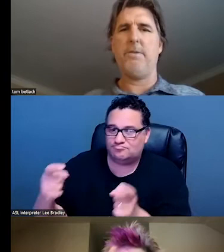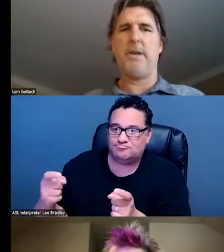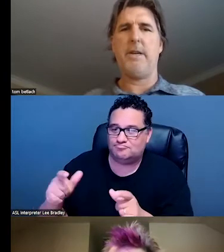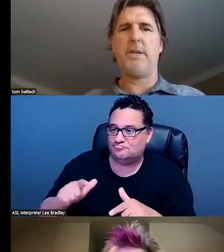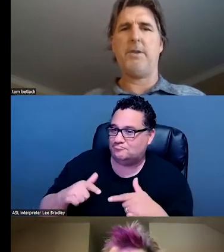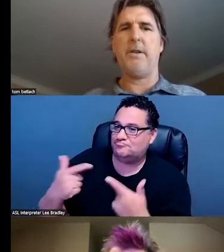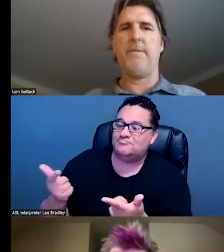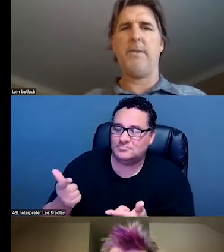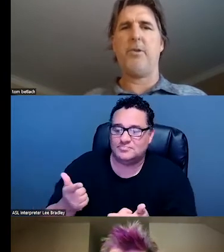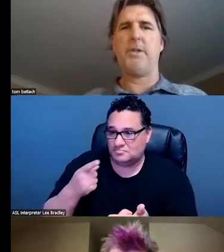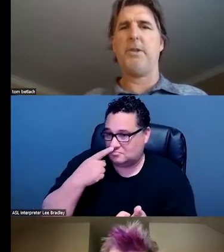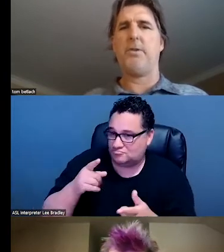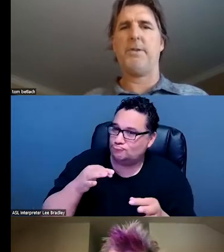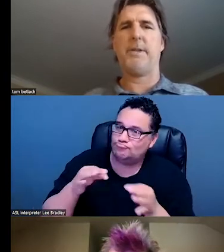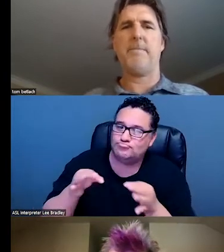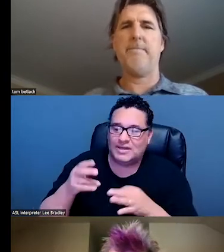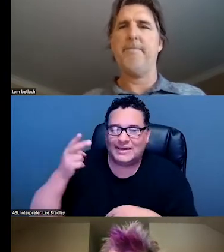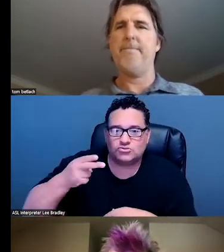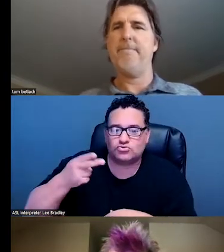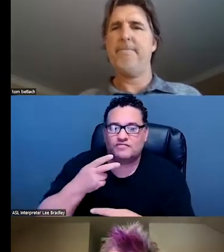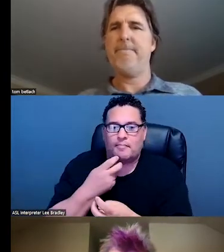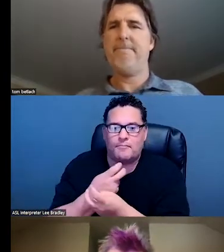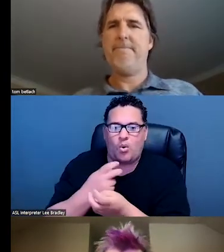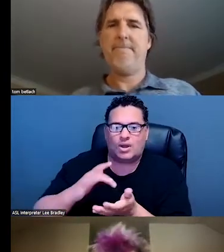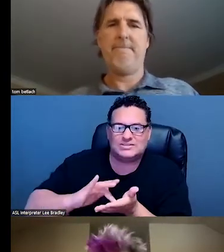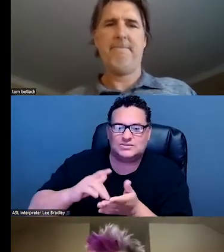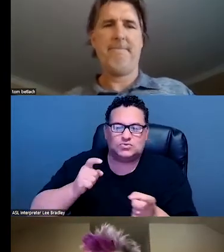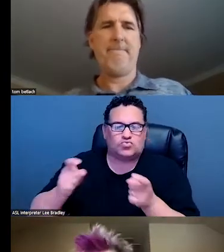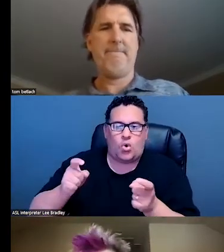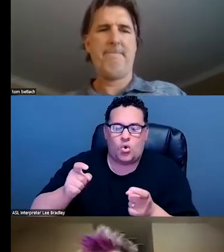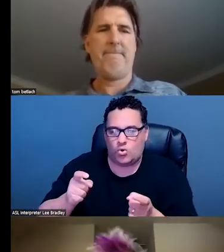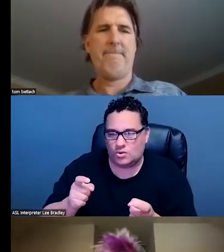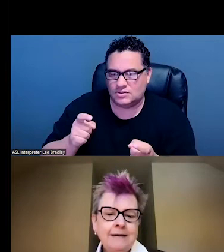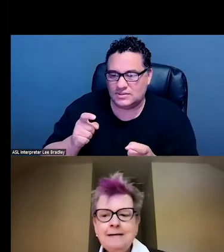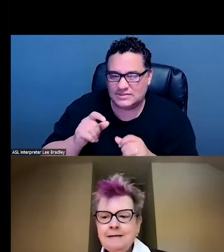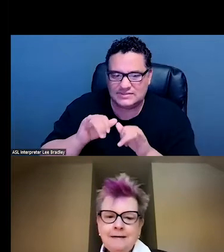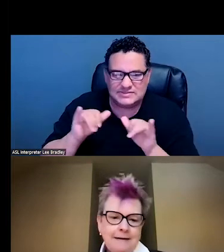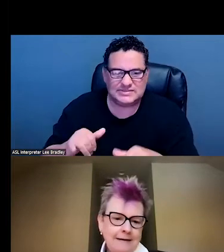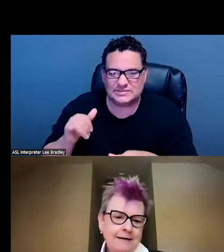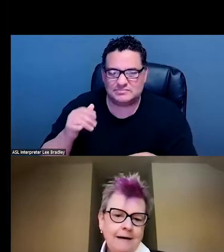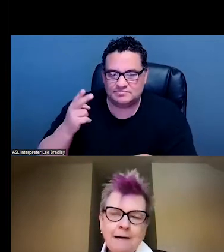THE, HISTORY OF THE POISON CONTROL SYSTEM. >> THANK YOU. THANK YOU FOR HAVING ME TODAY. I AM